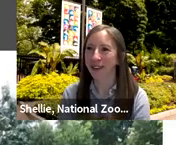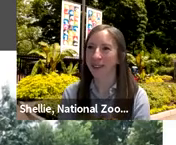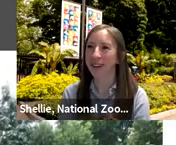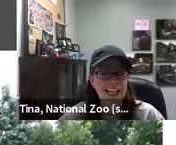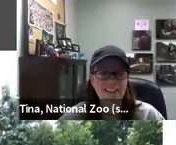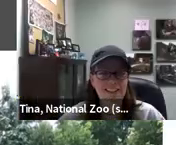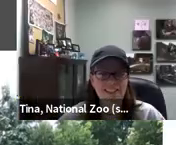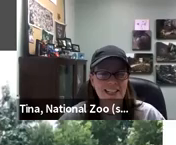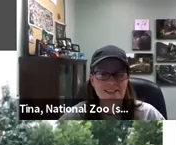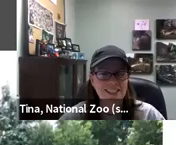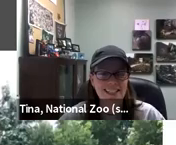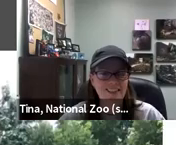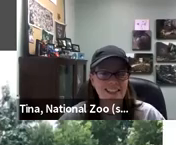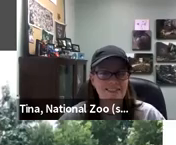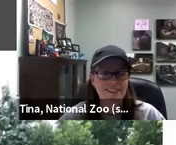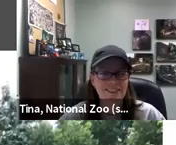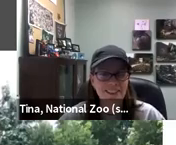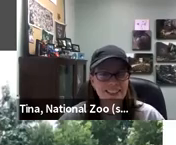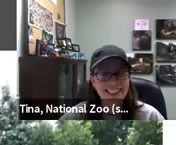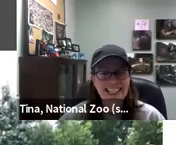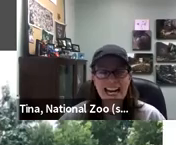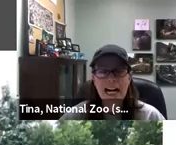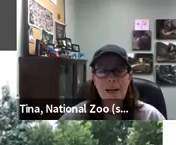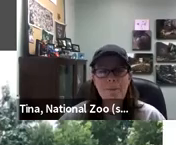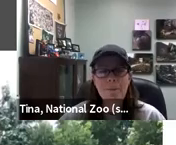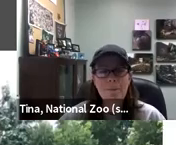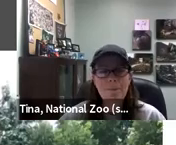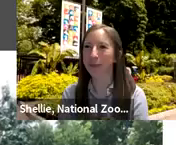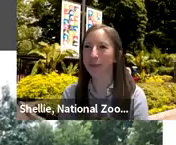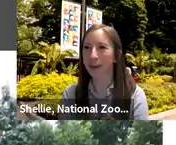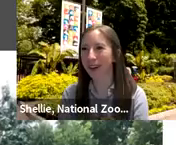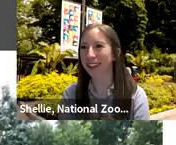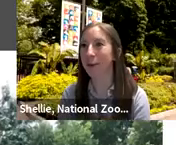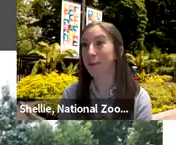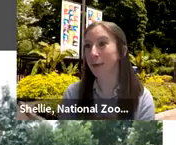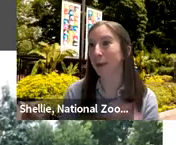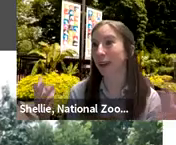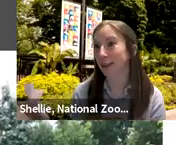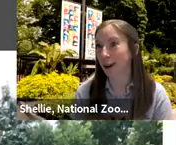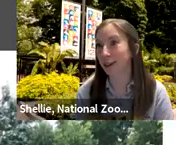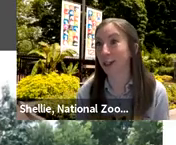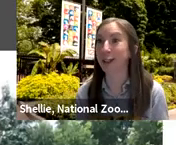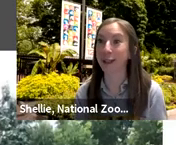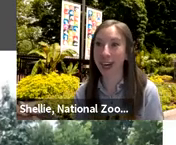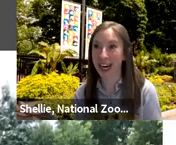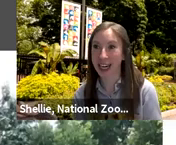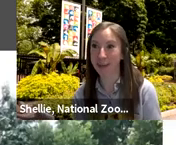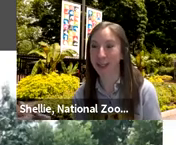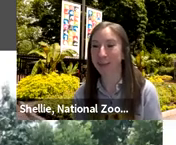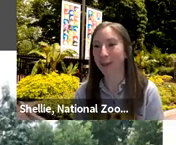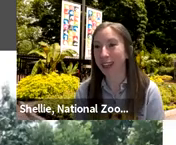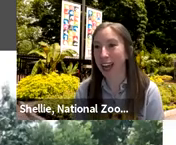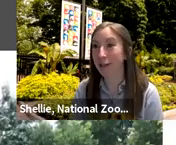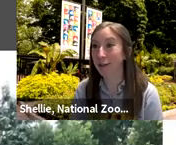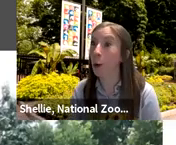Didn't care at all that I was standing right in front of her! [Shellie] That's a funny point in that people think of all